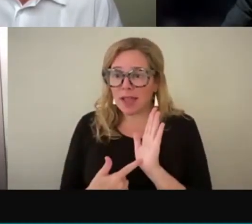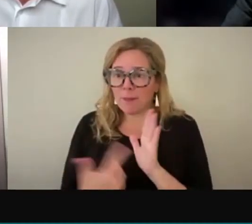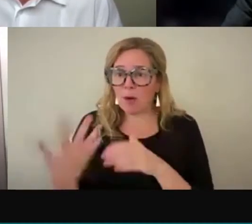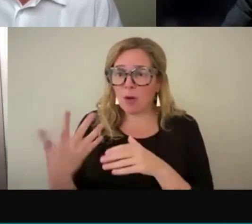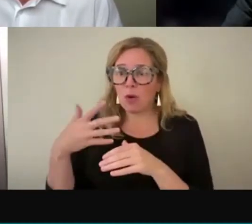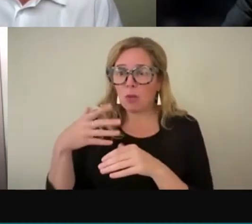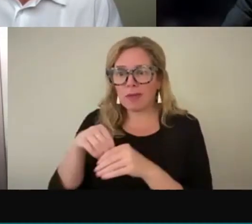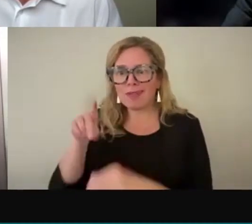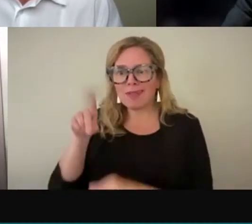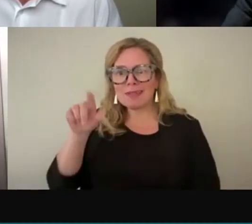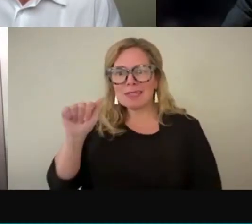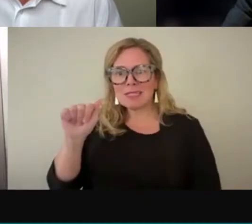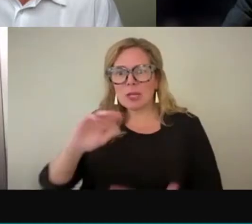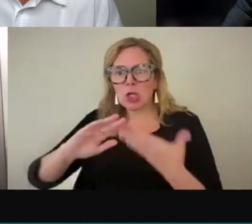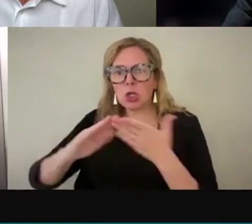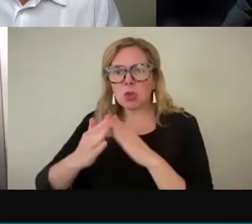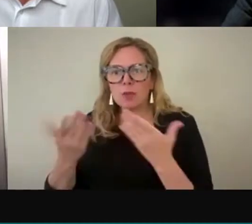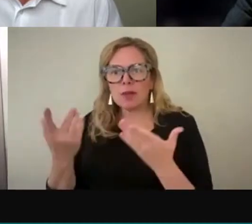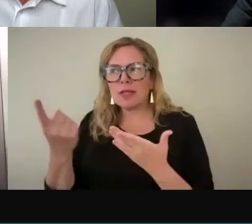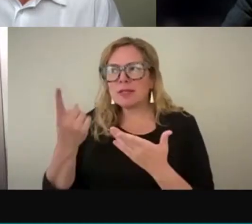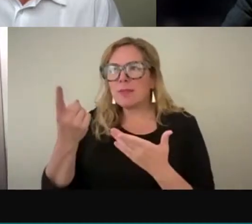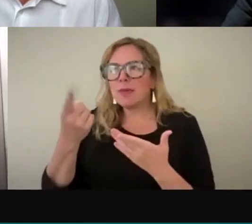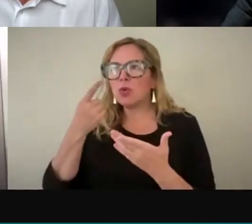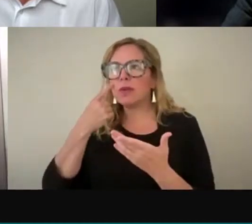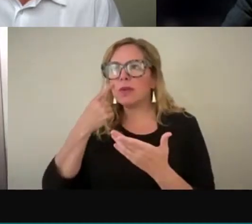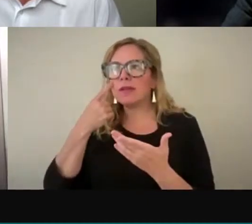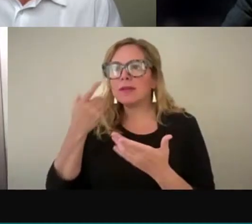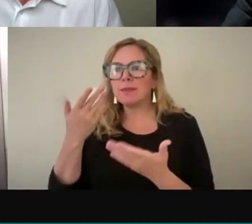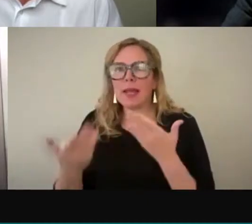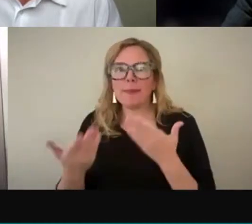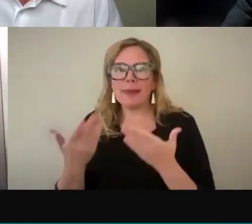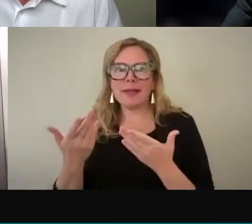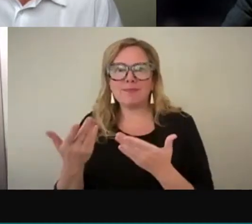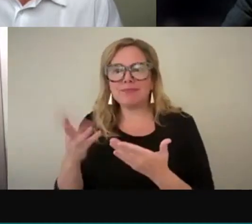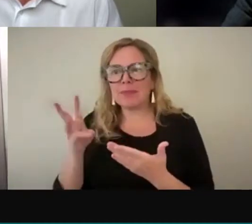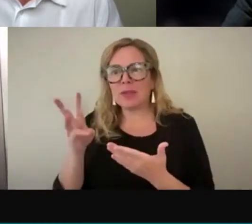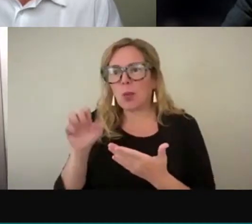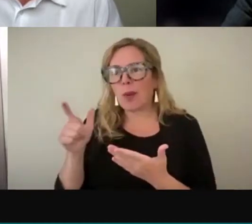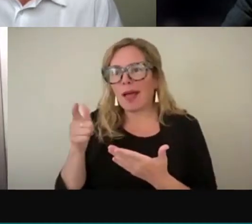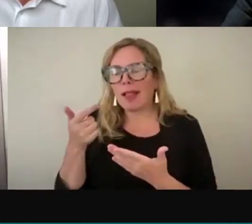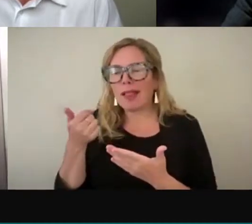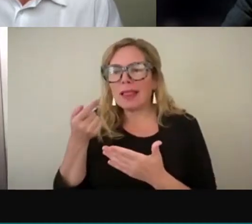of something that you might think is, say, well a little hidden treasure, a little Easter egg,